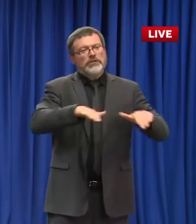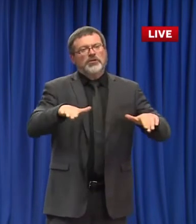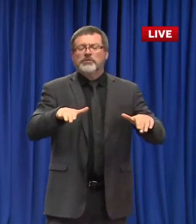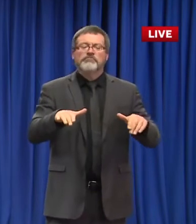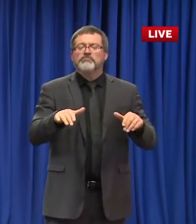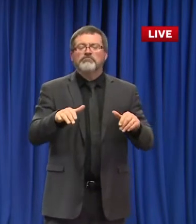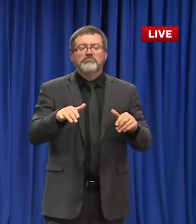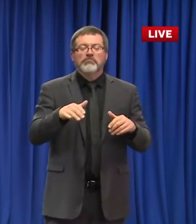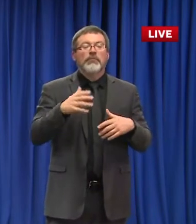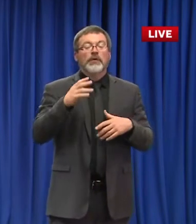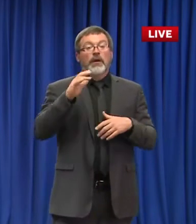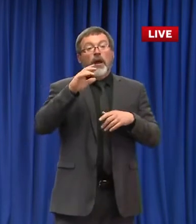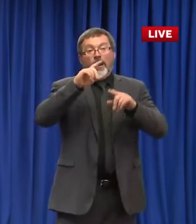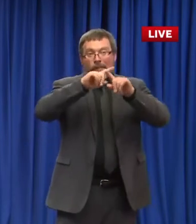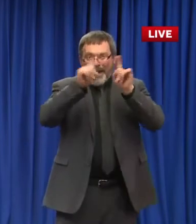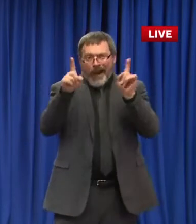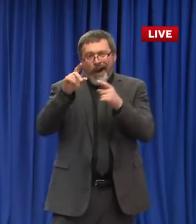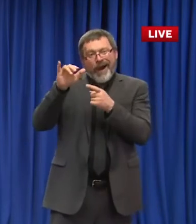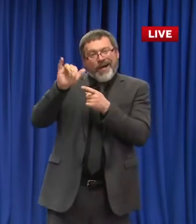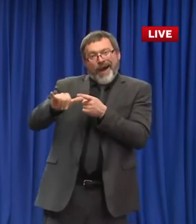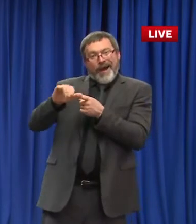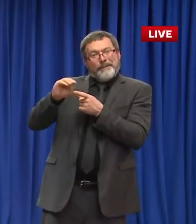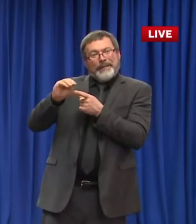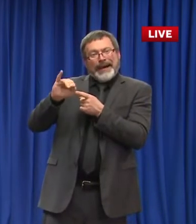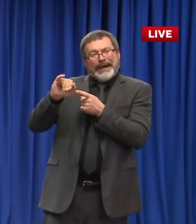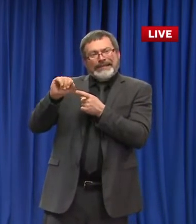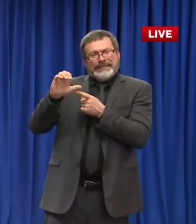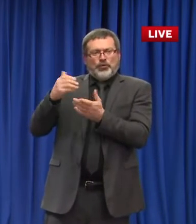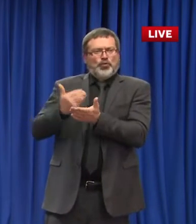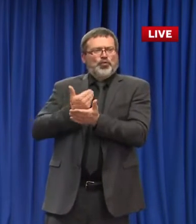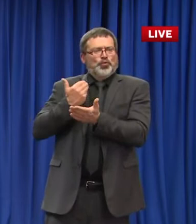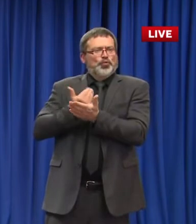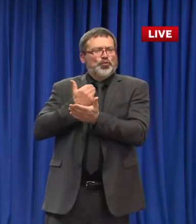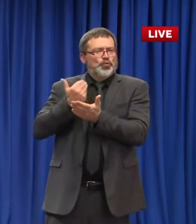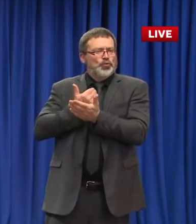STATION AND MIS SEE THIS MULTI-SYSTEM INFLAMMATORY SYNDROME IN CHILDREN IS UNCOMMON.